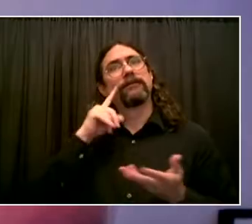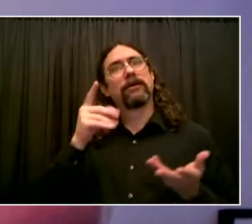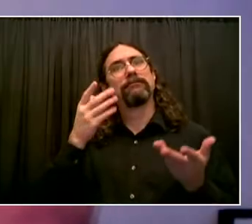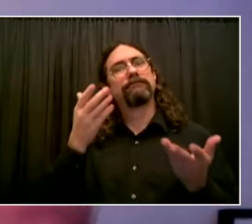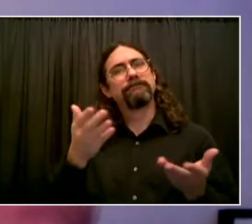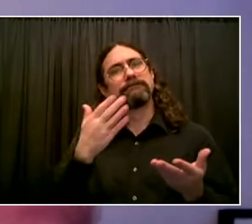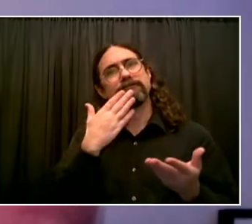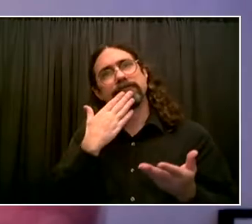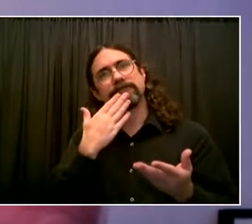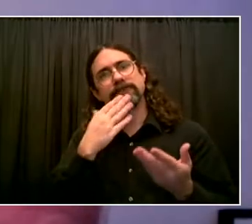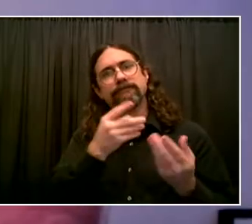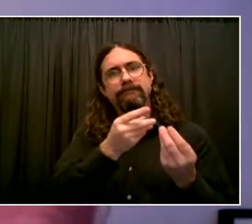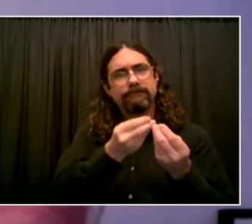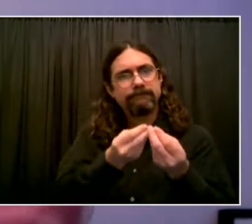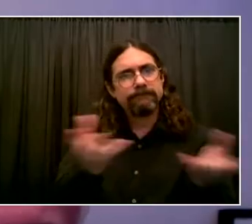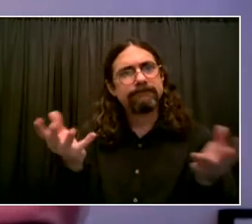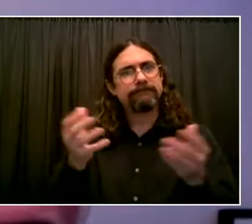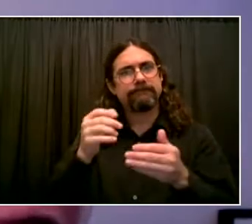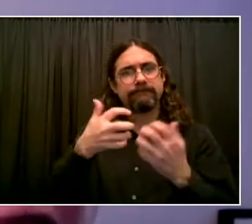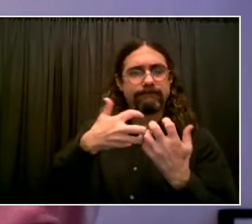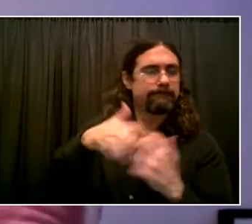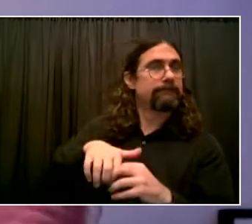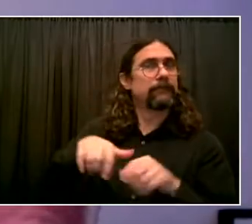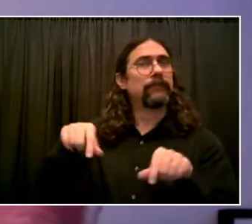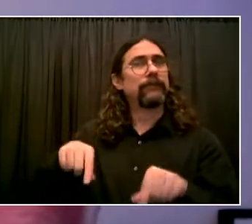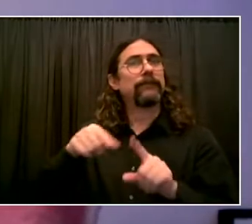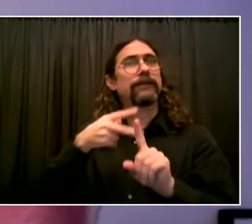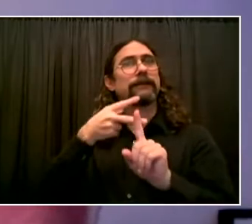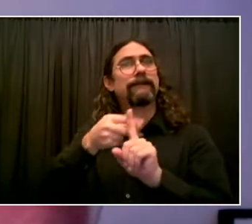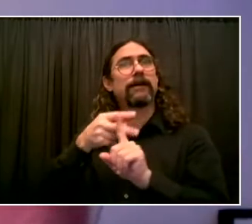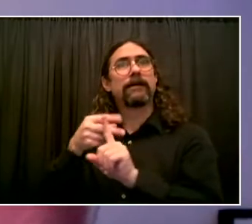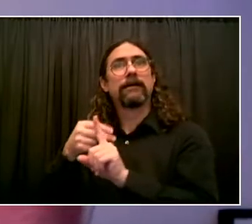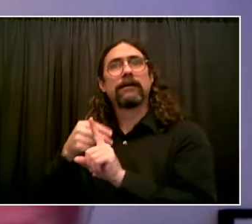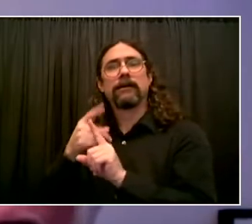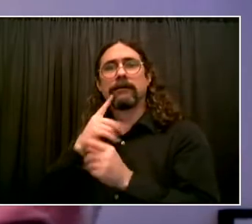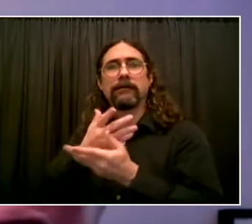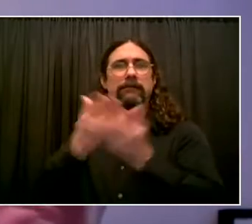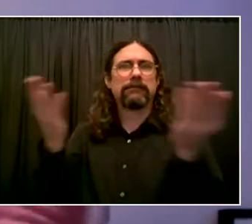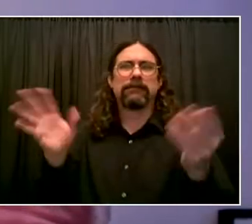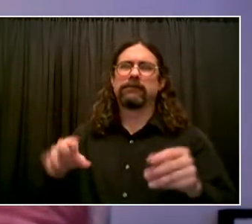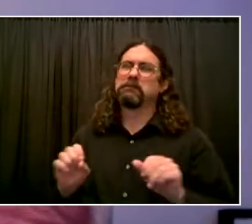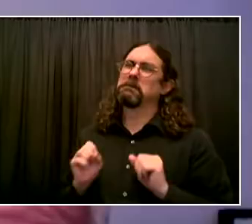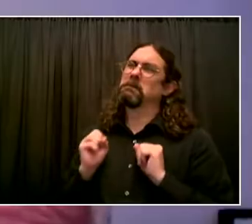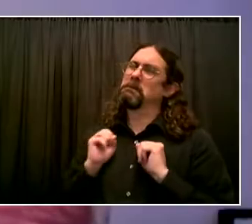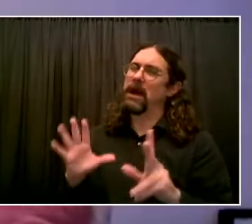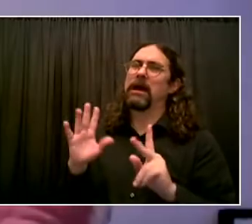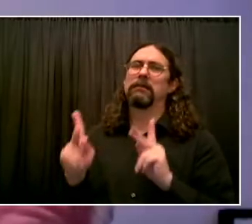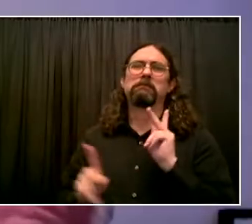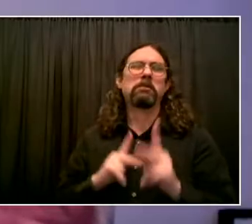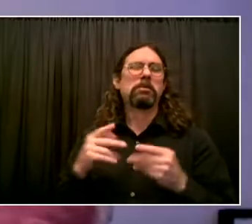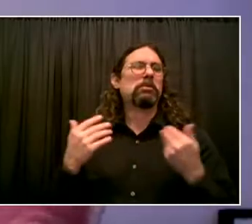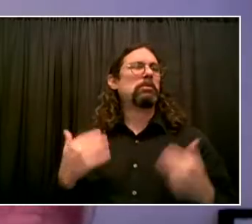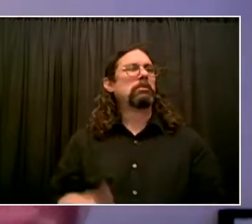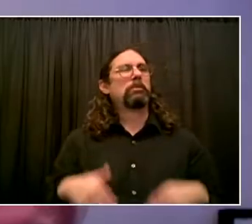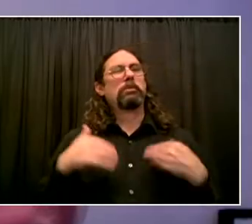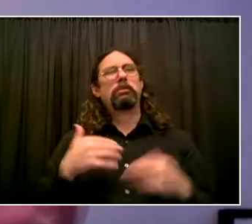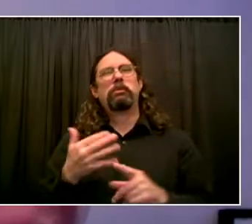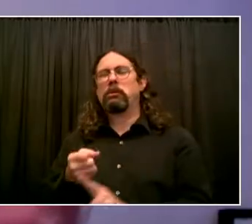THE ENABLEDS WE WORK IT. IT IS IMPORTANT TO MAKE SURE THAT THE VACCINES GET INTO ALL OF THE NEIGHBORHOODS